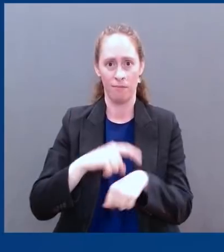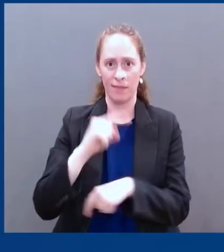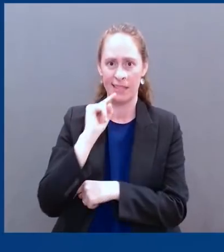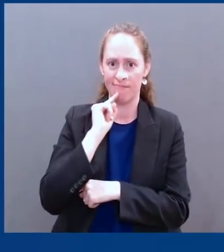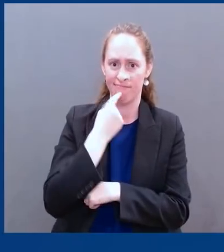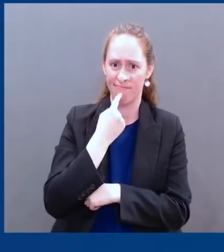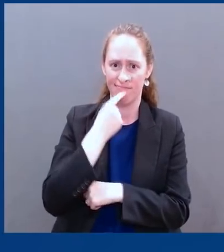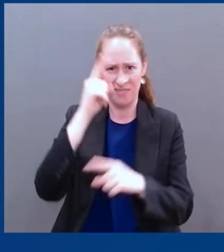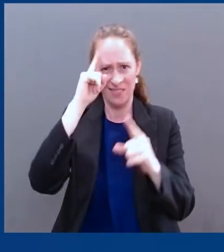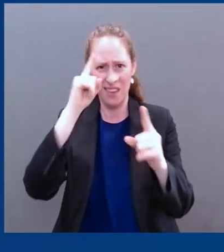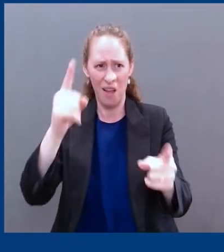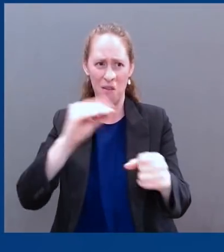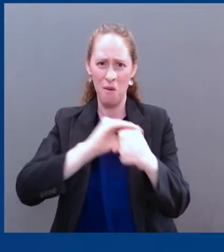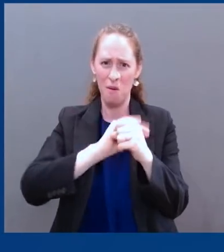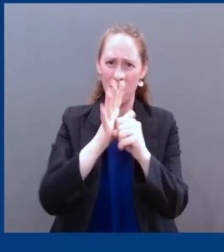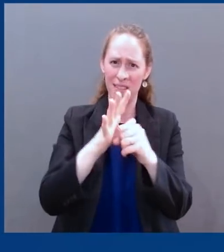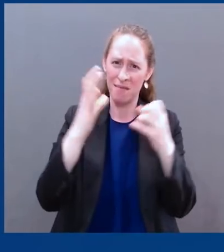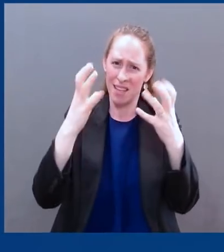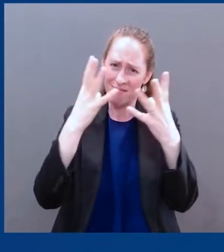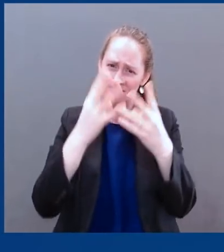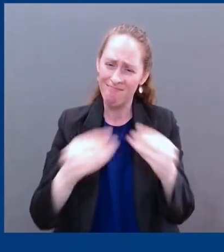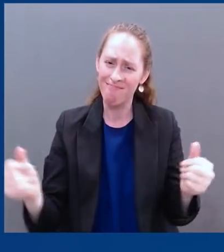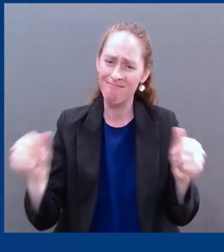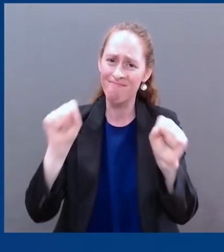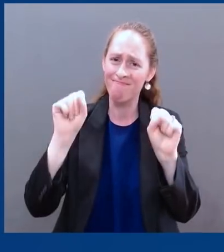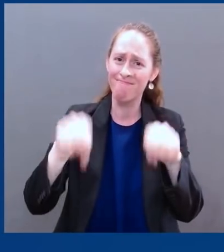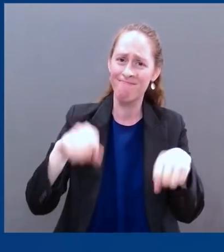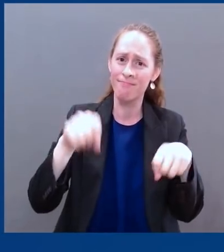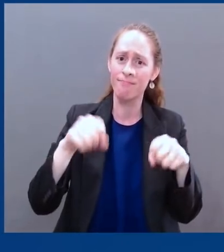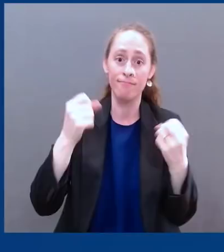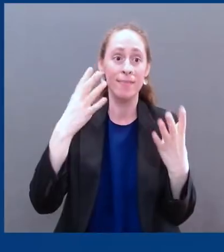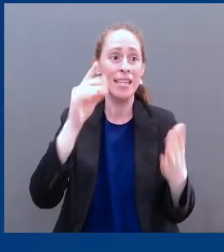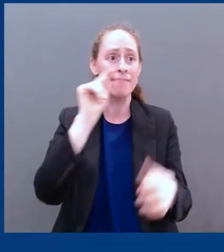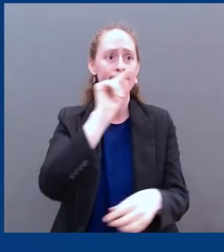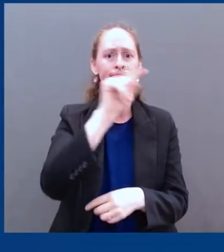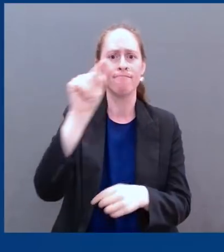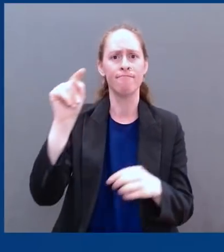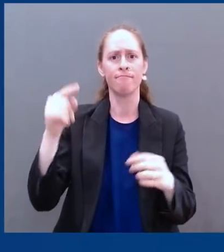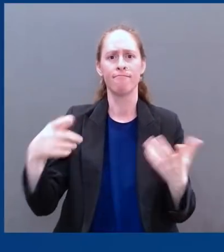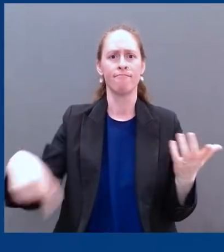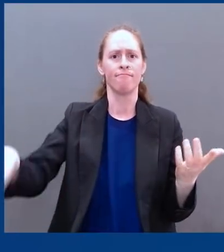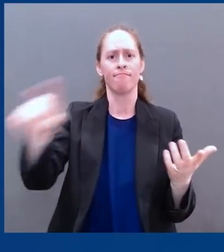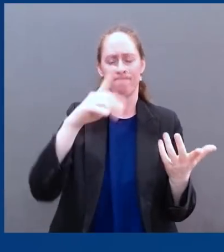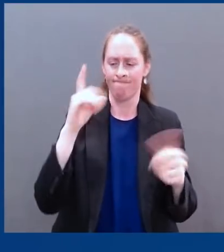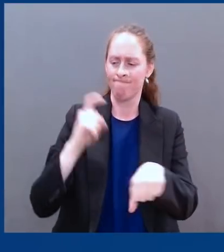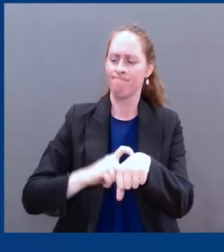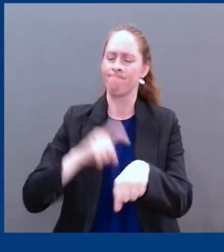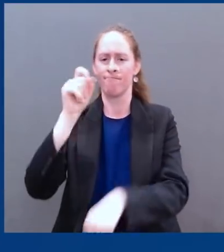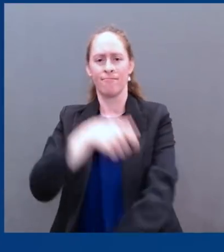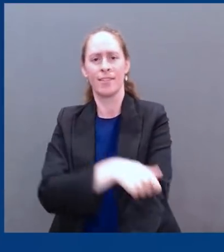because so many Americans have stepped up and done their part and because we've had the resources we need